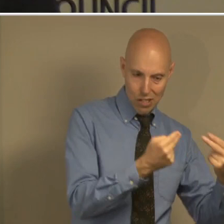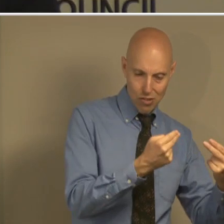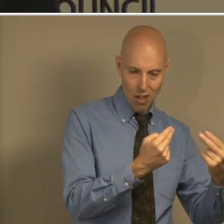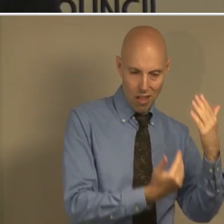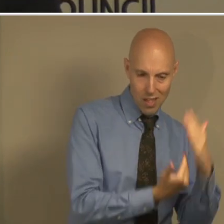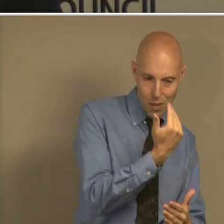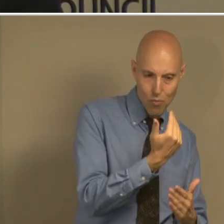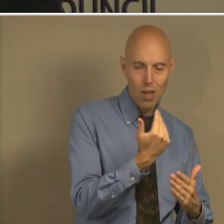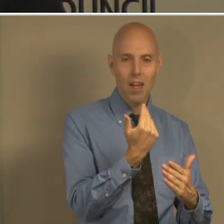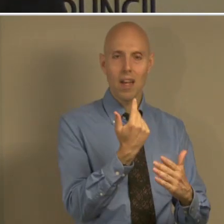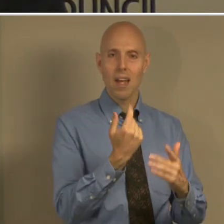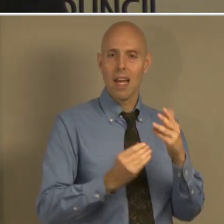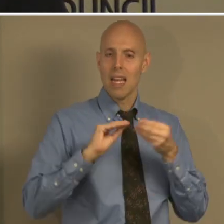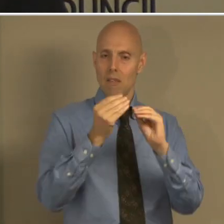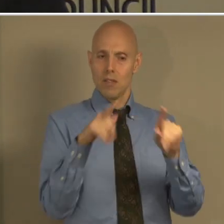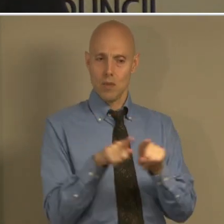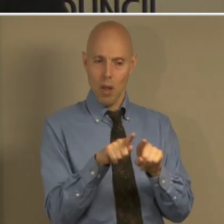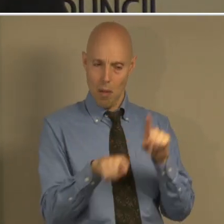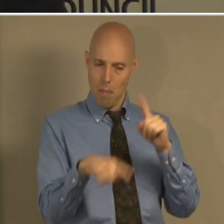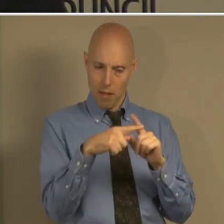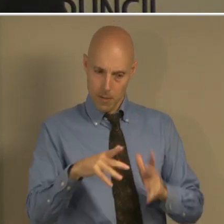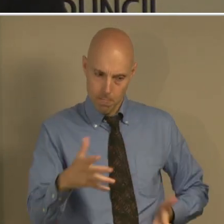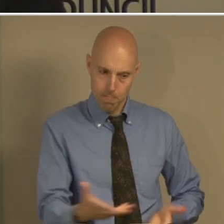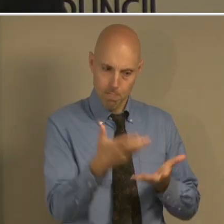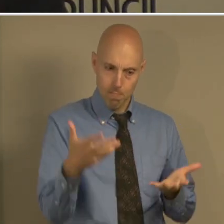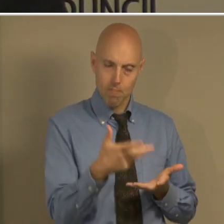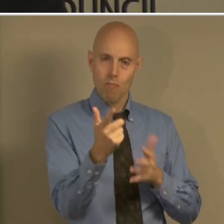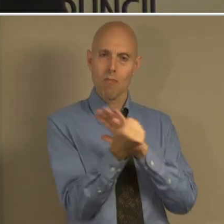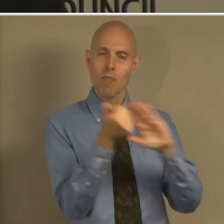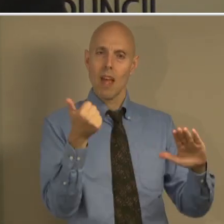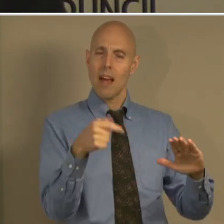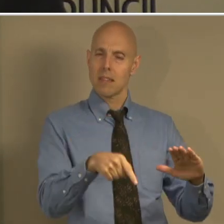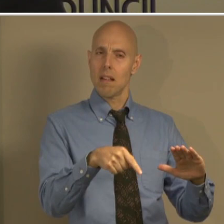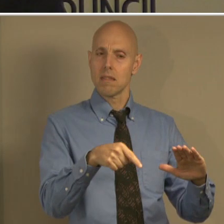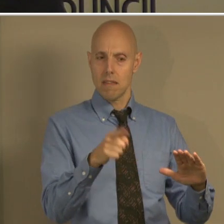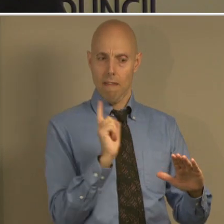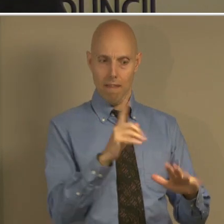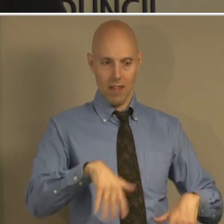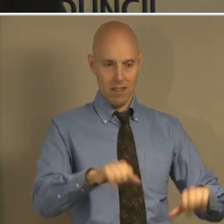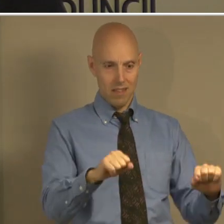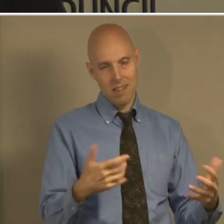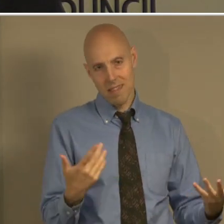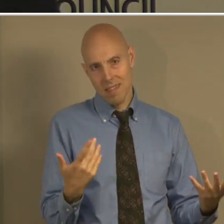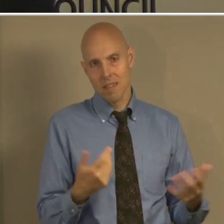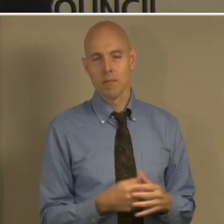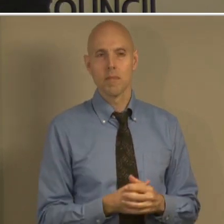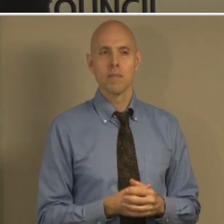But providing a bedrock for excellence to thrive all over the country is the beginning of everything as we've come to make these decisions.